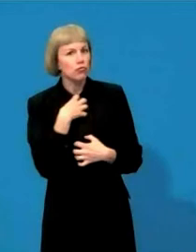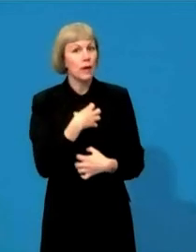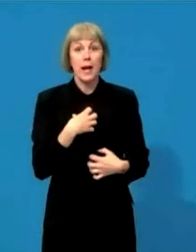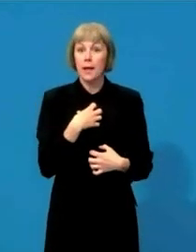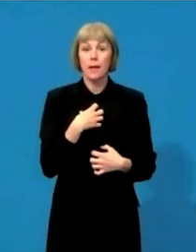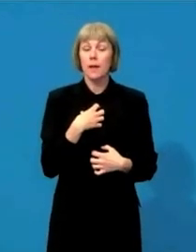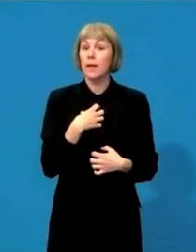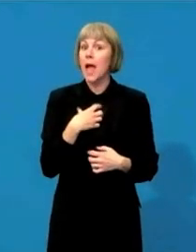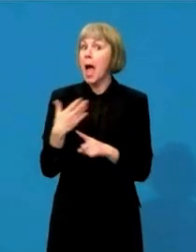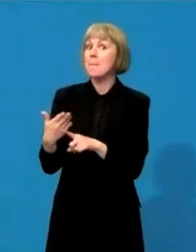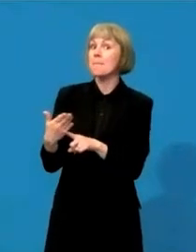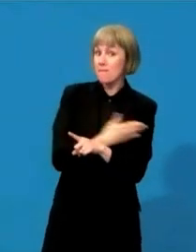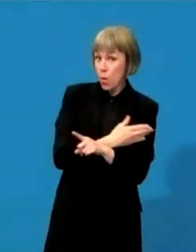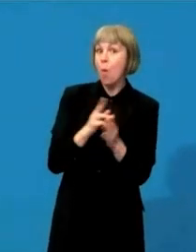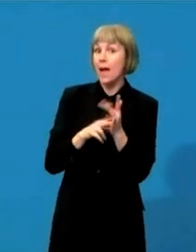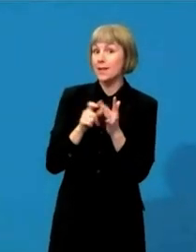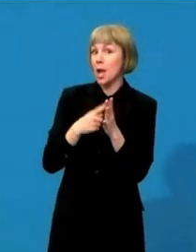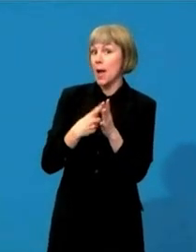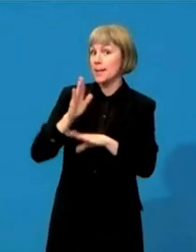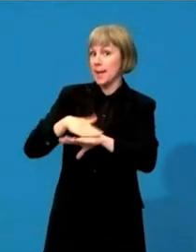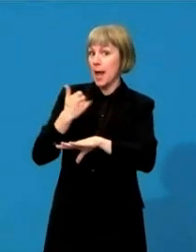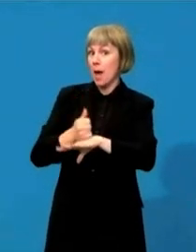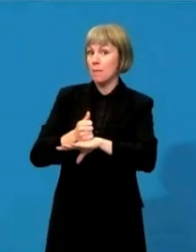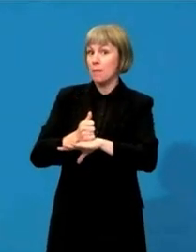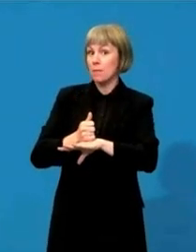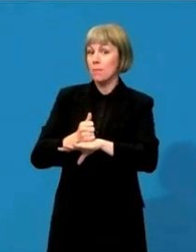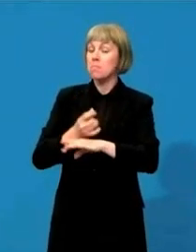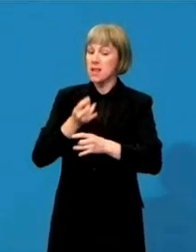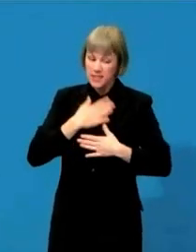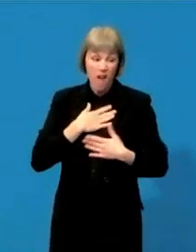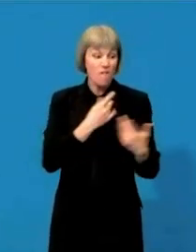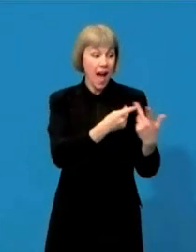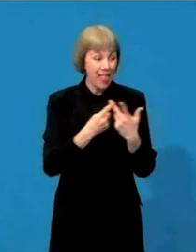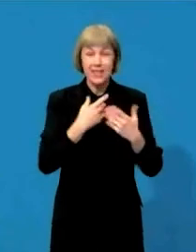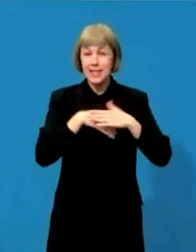I sat in the room where Emily and others said, "Please don't promise services that